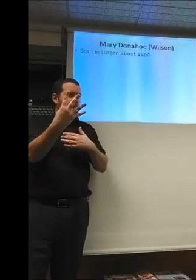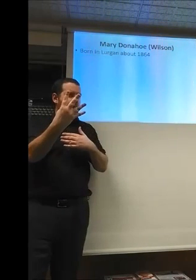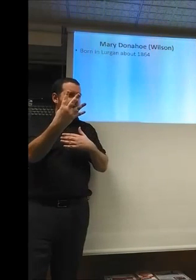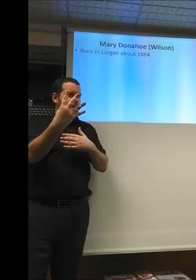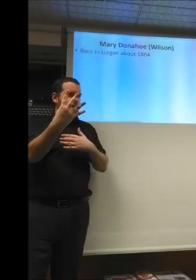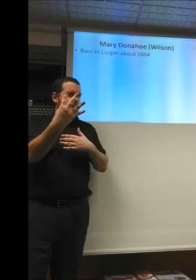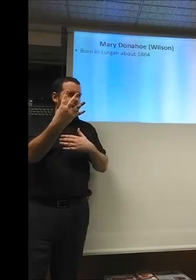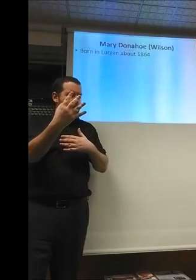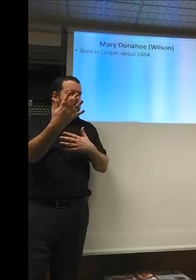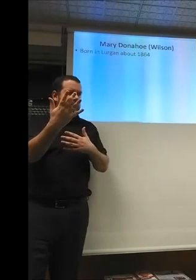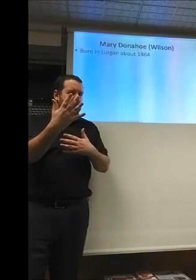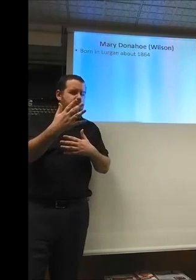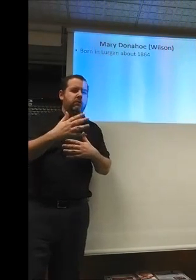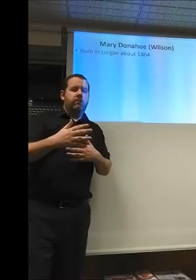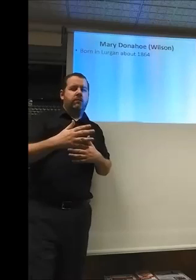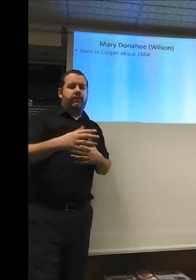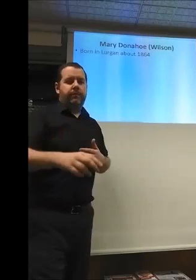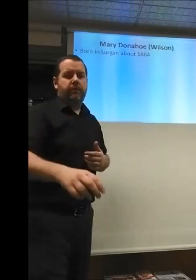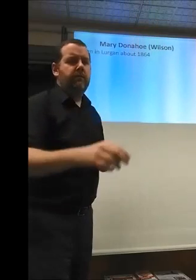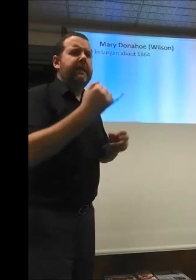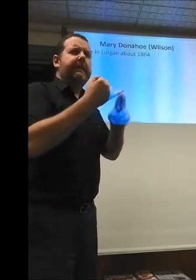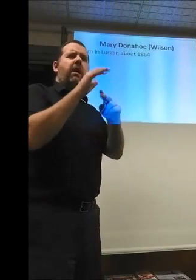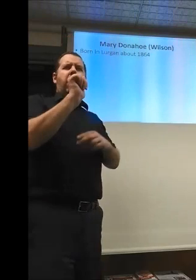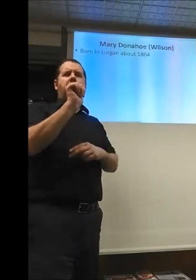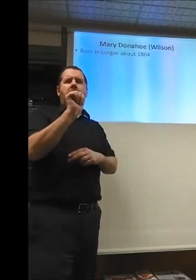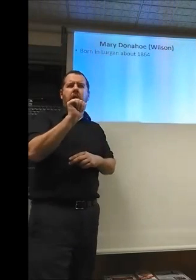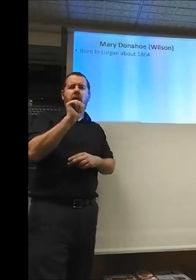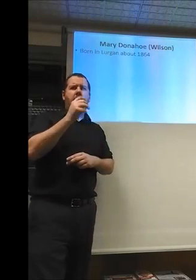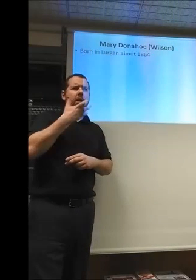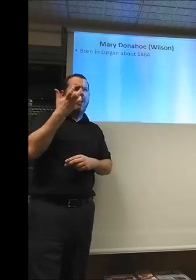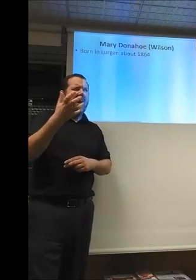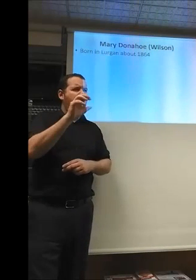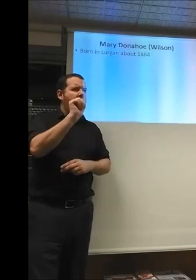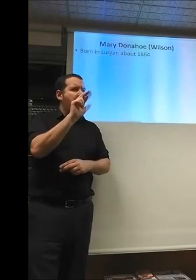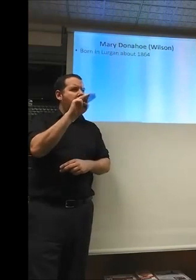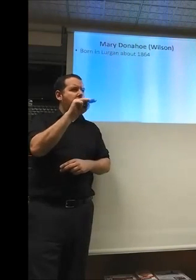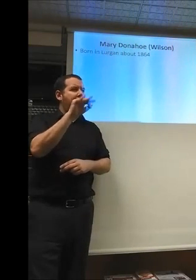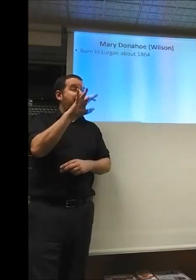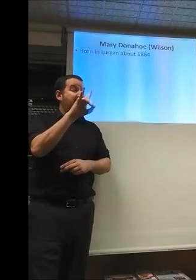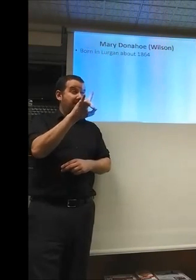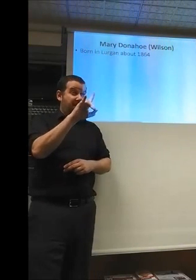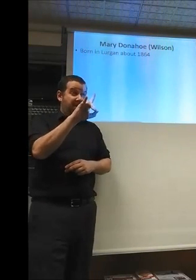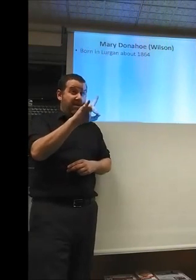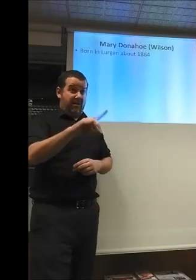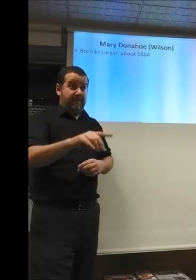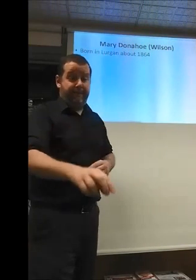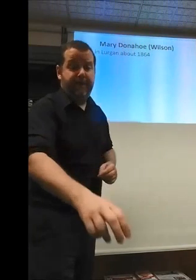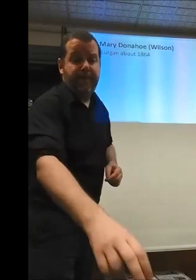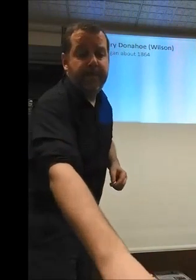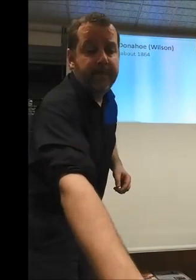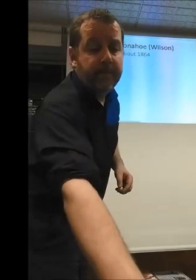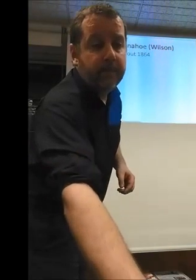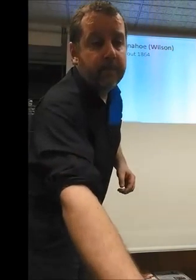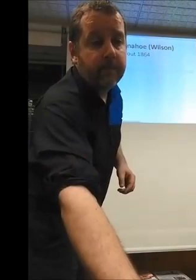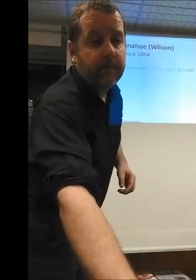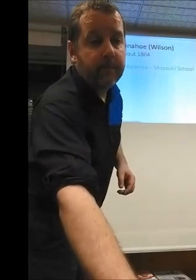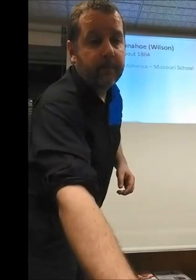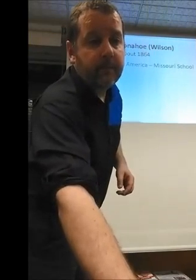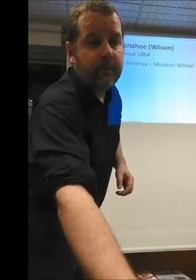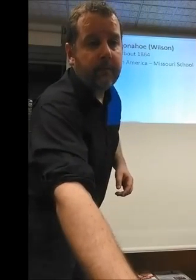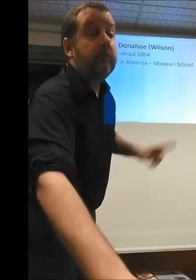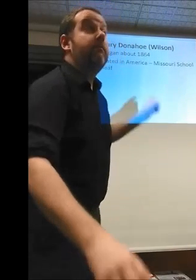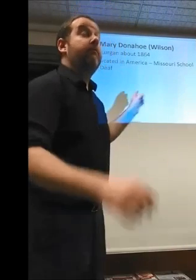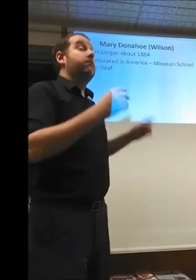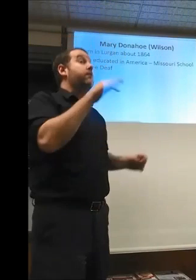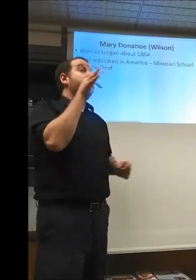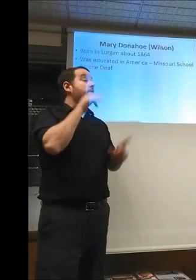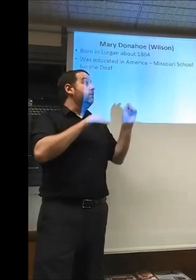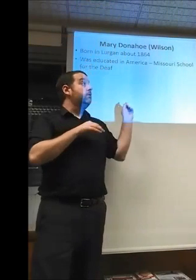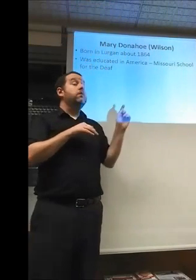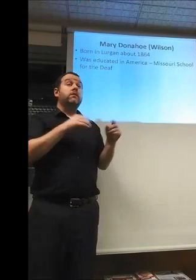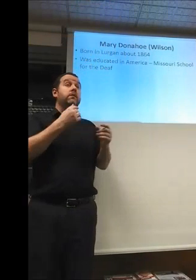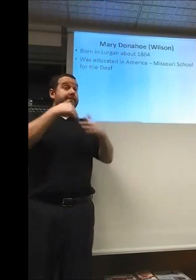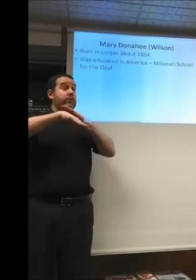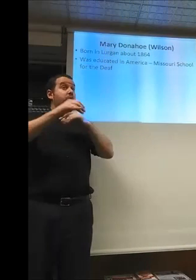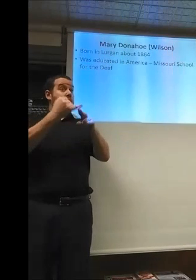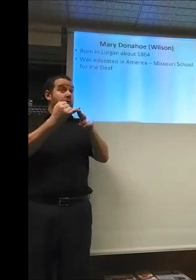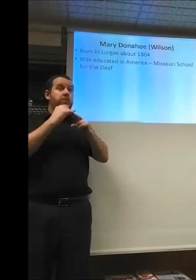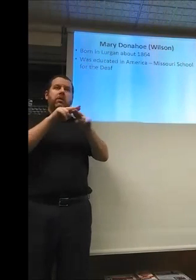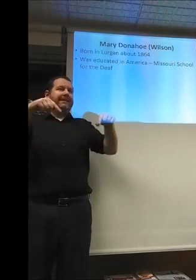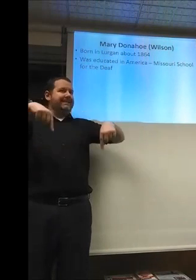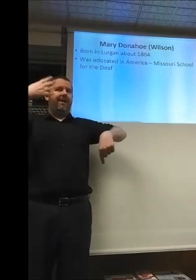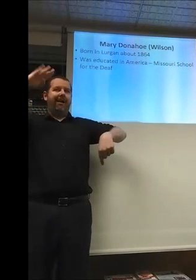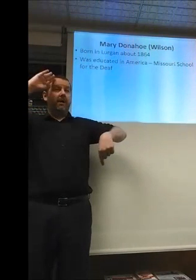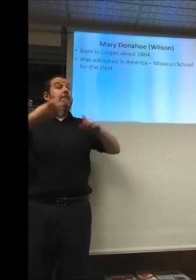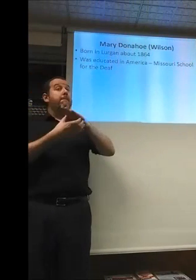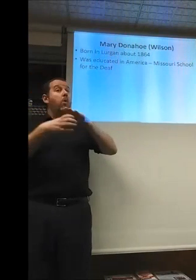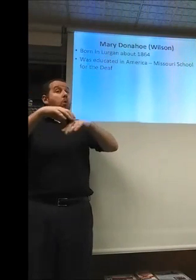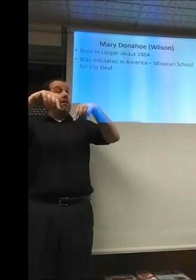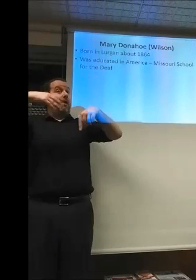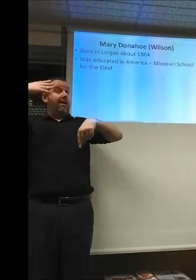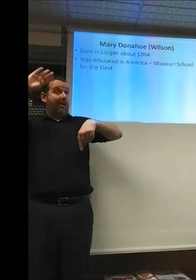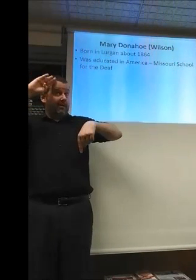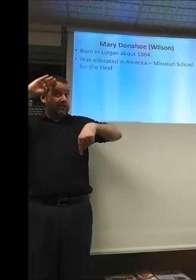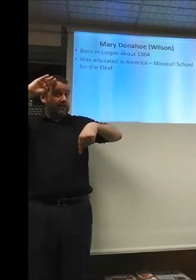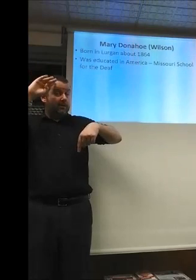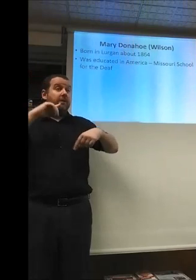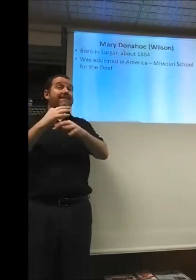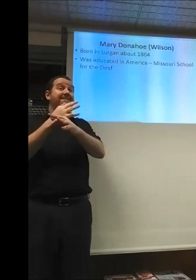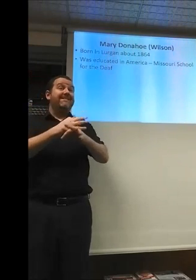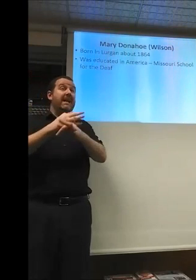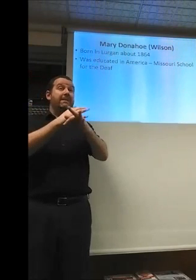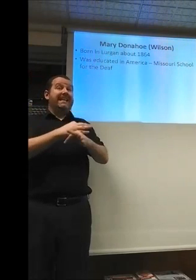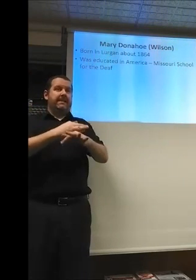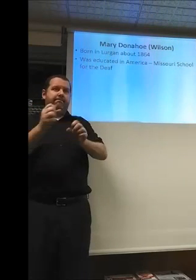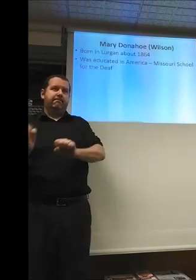to catch them by the tattoos on their hands.